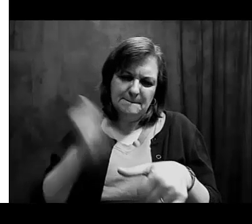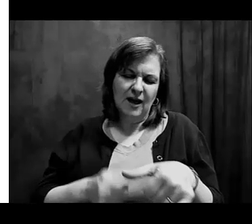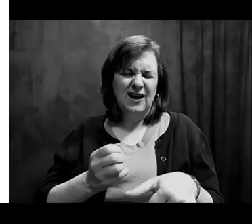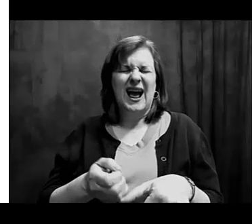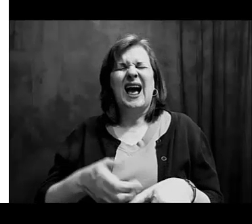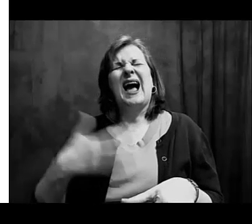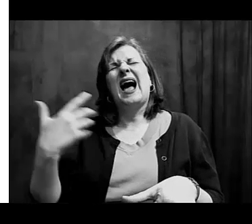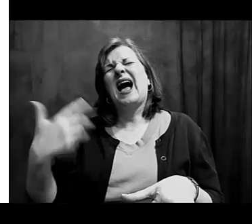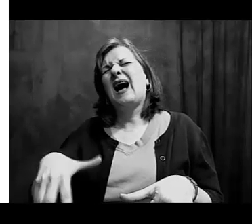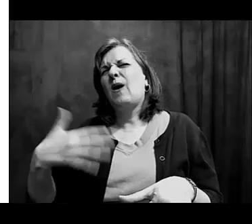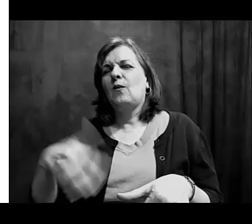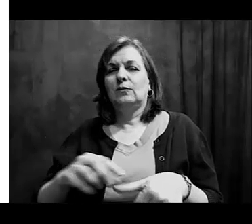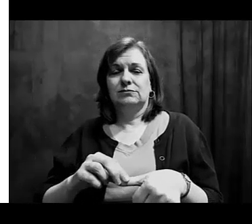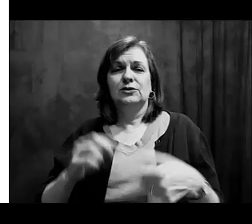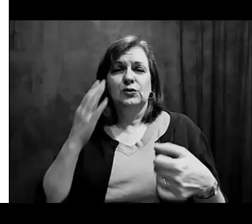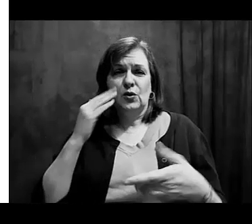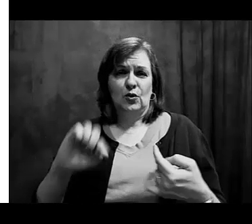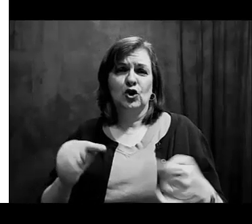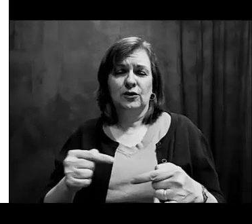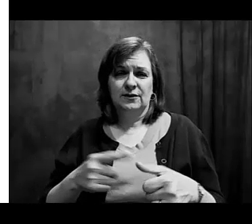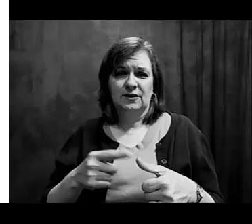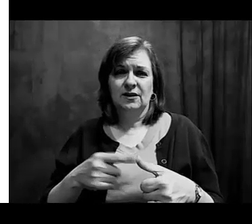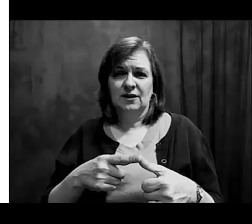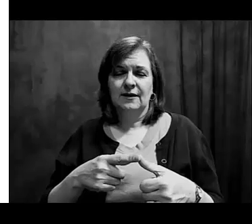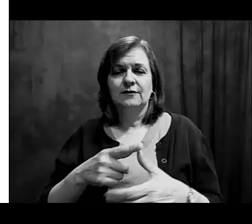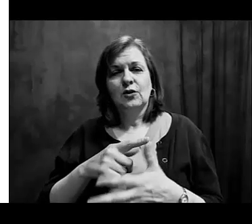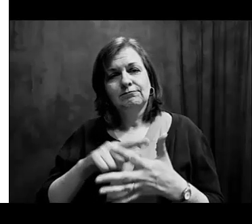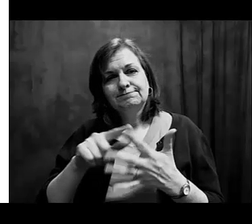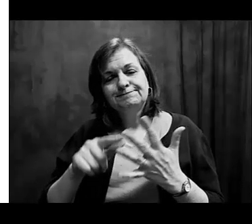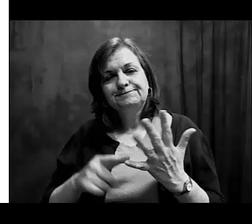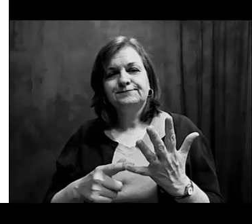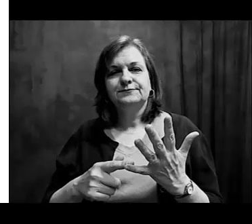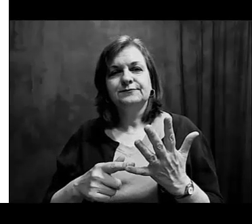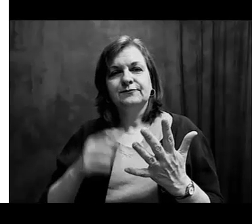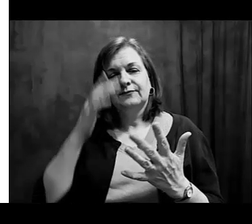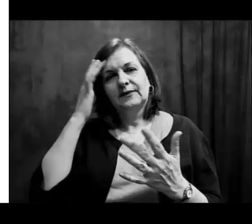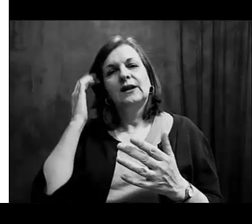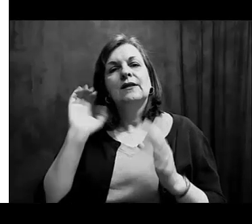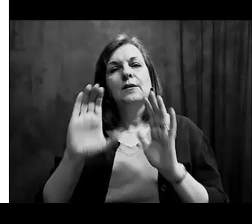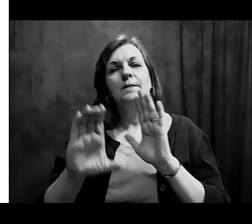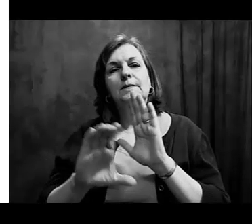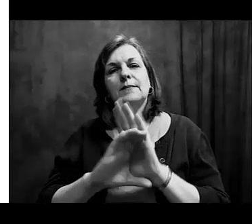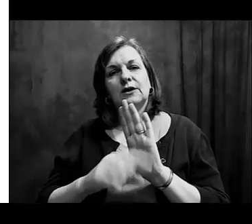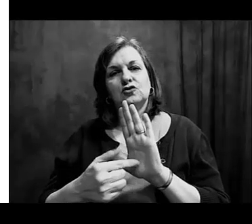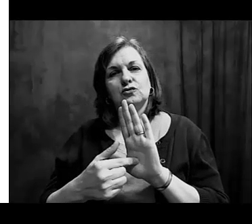Oh! you know how sensitive it is right!! so they've attempted to show you here